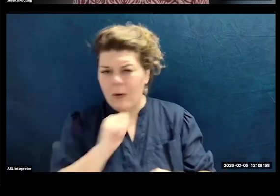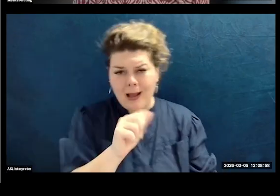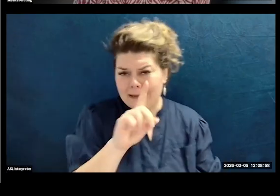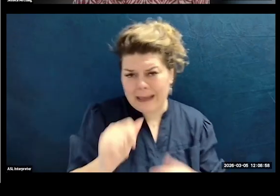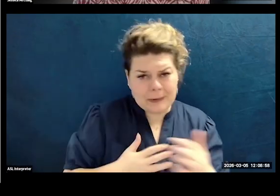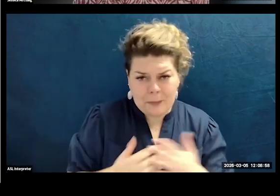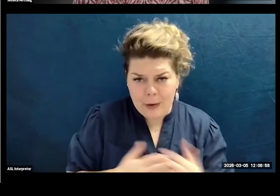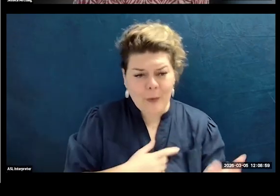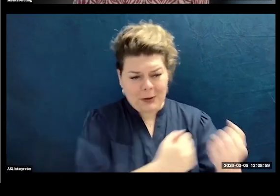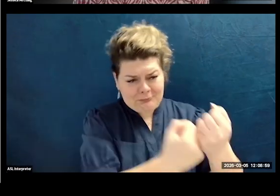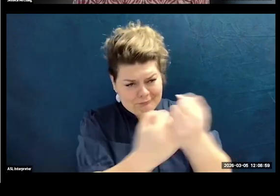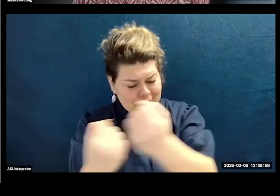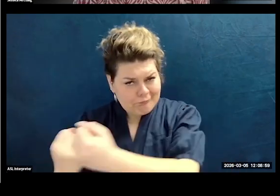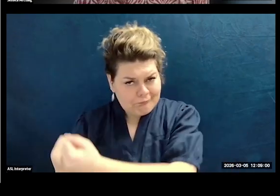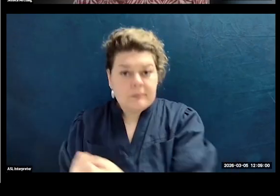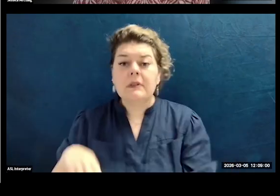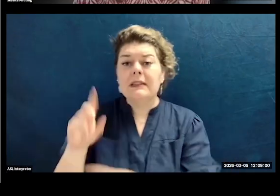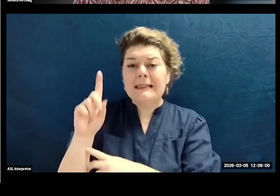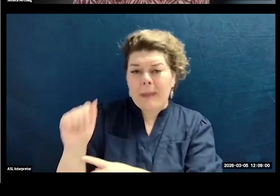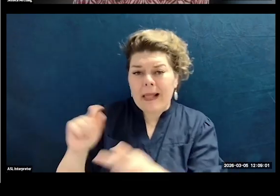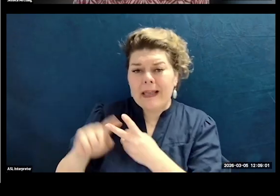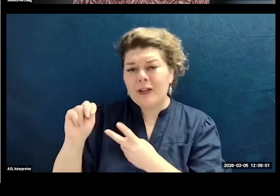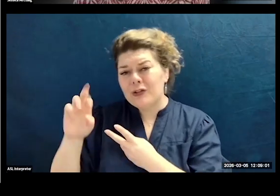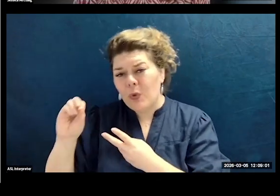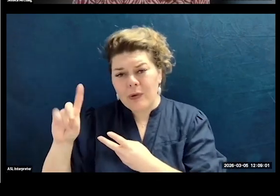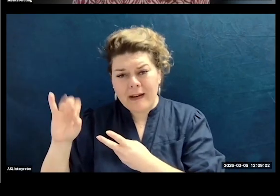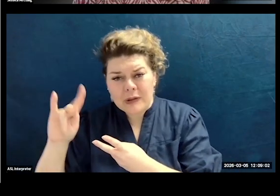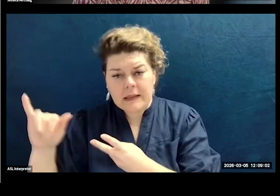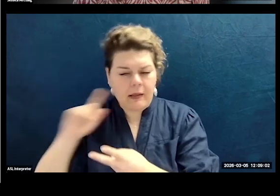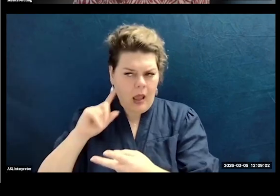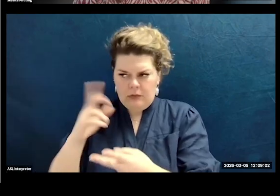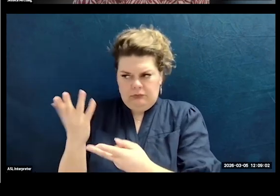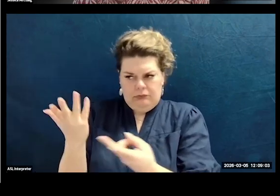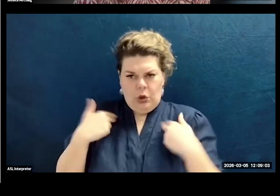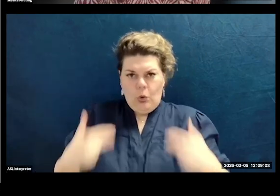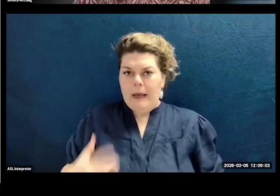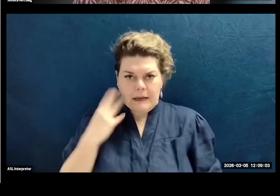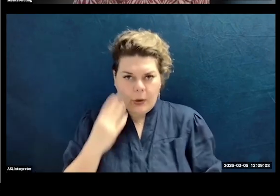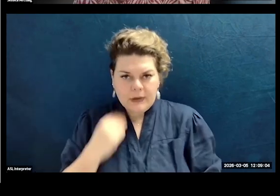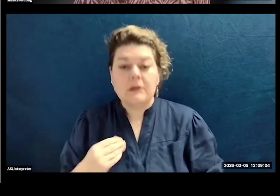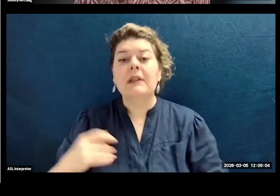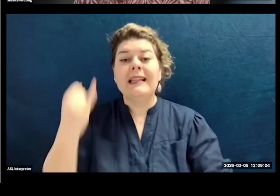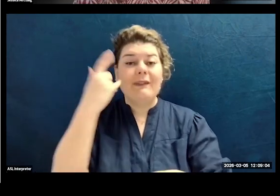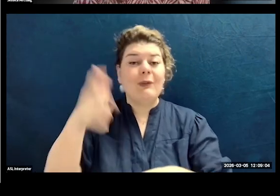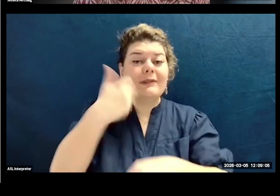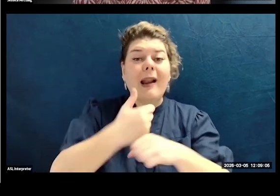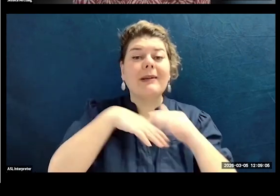Disability and neurodiversity are normal parts of the human experience, and accessible design can eliminate barriers for everyone.